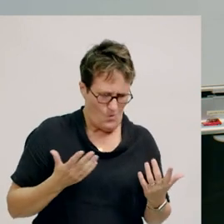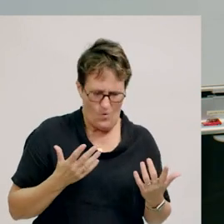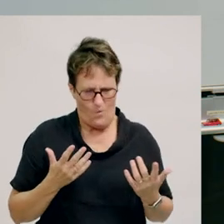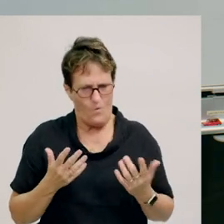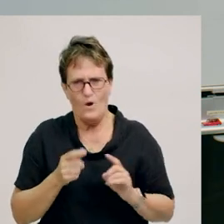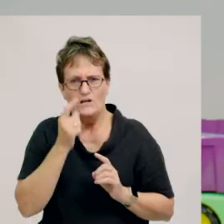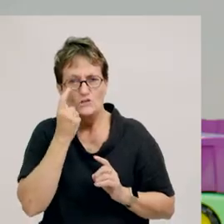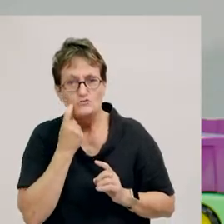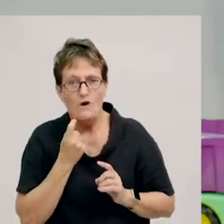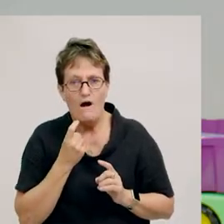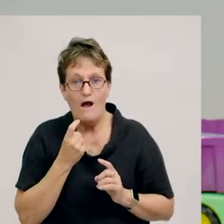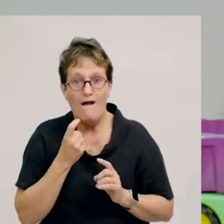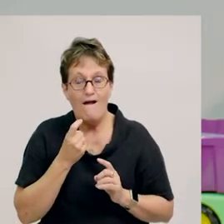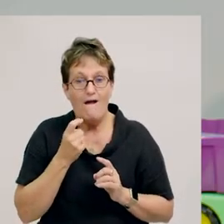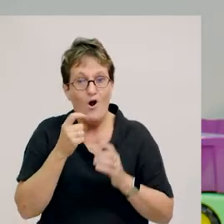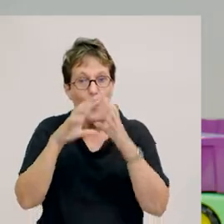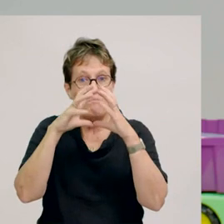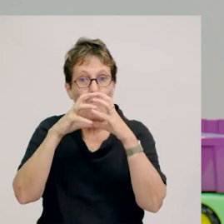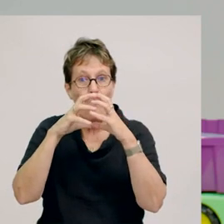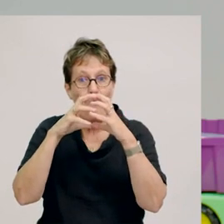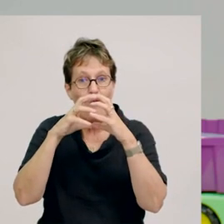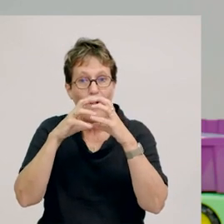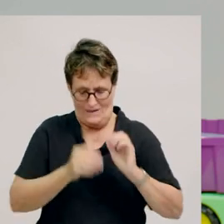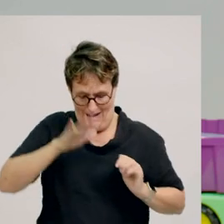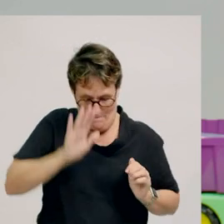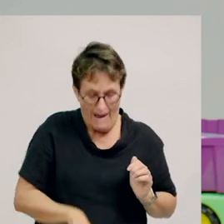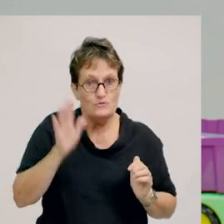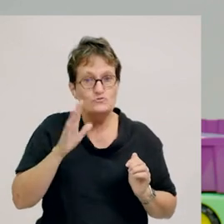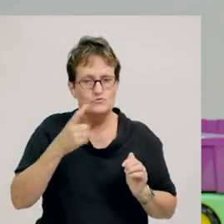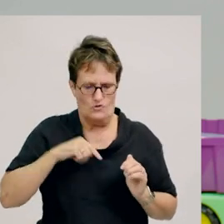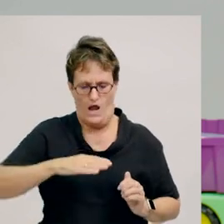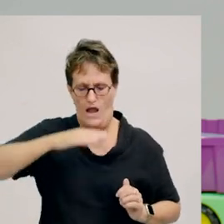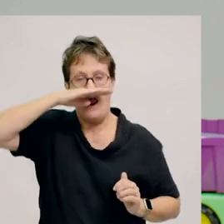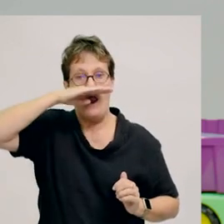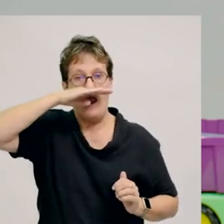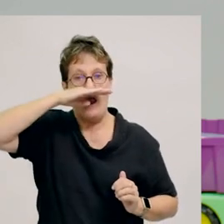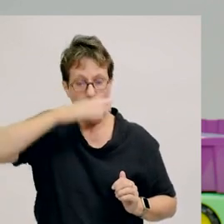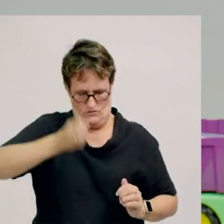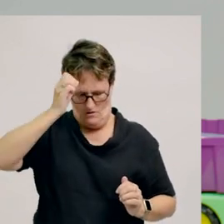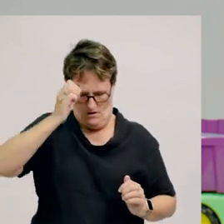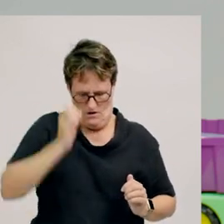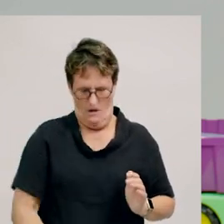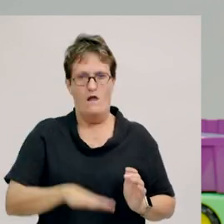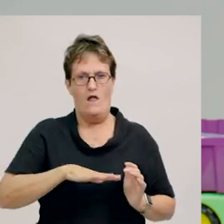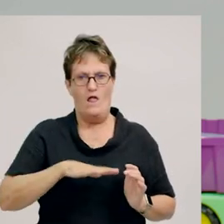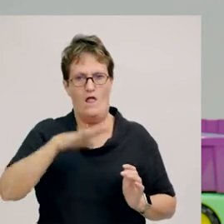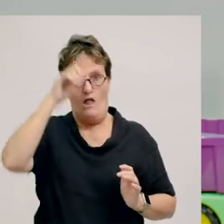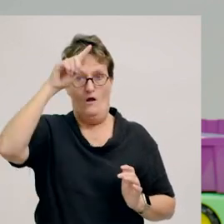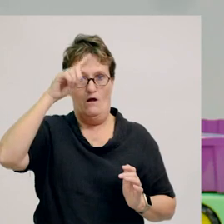Or bouncing a ball. See if you can bounce it just to the height of your nose.